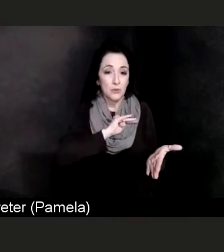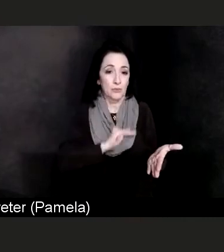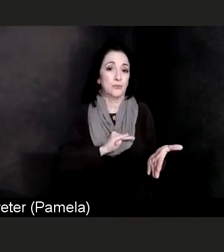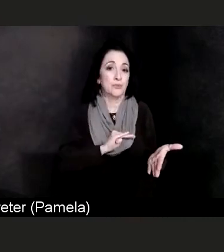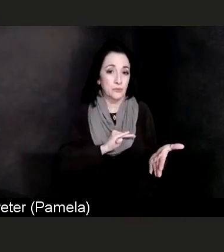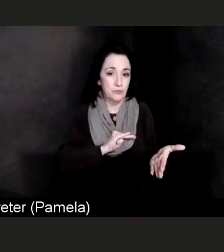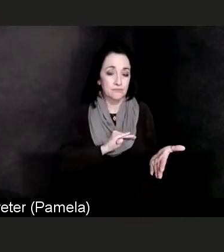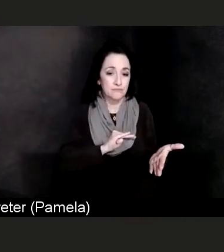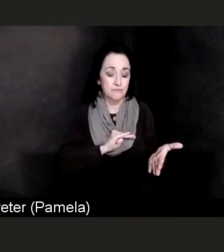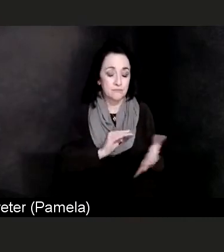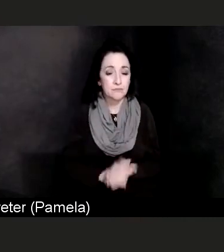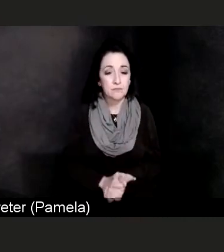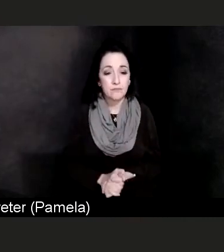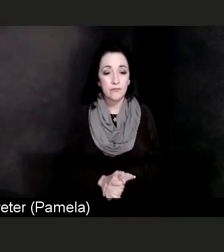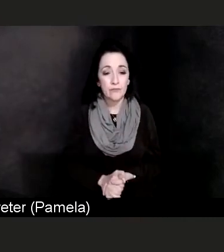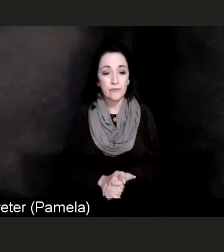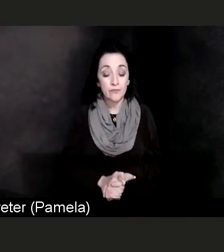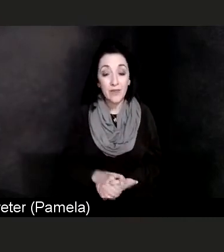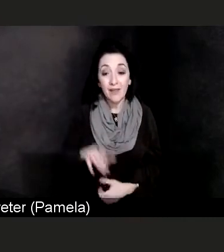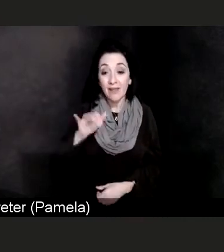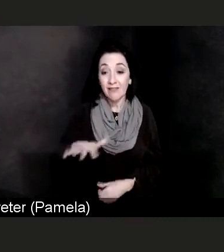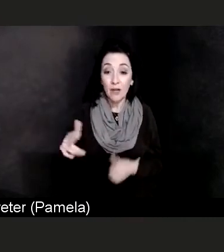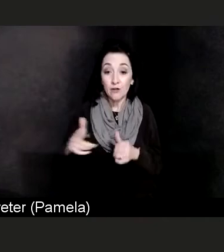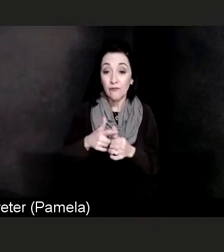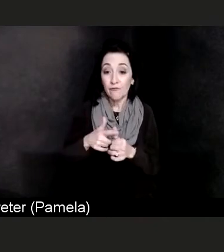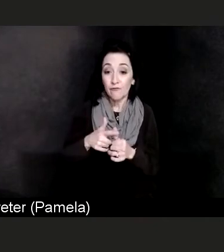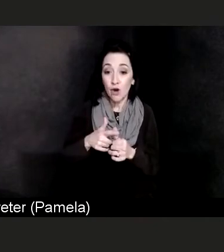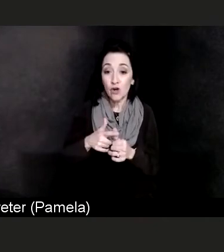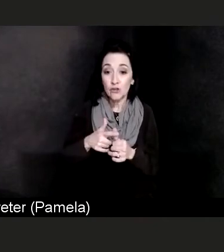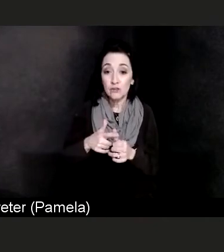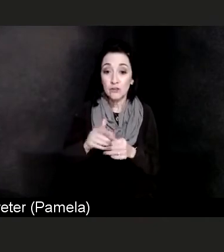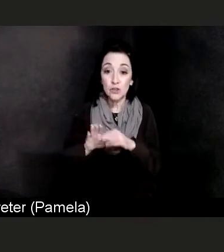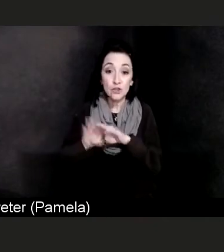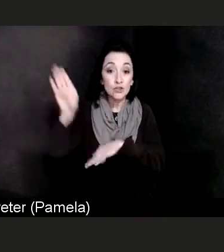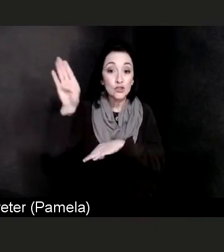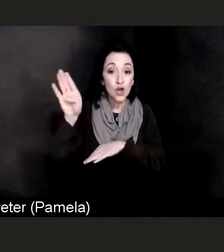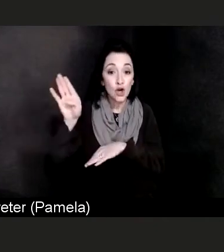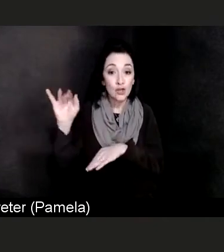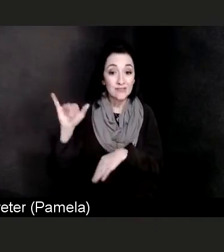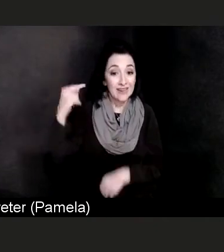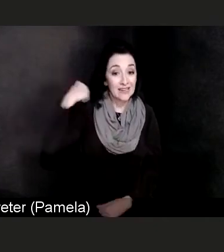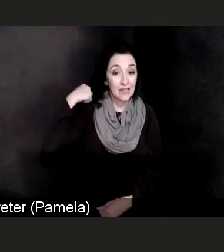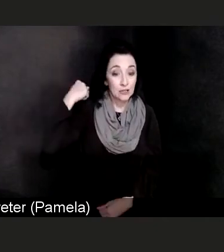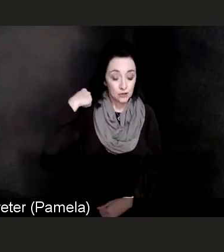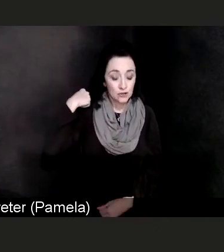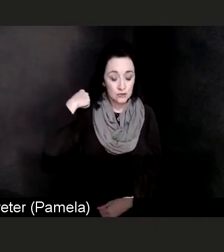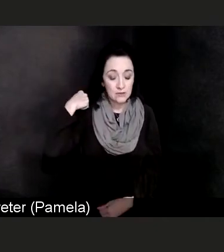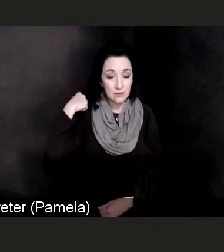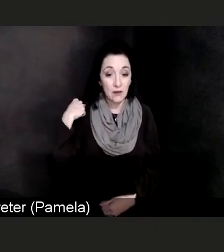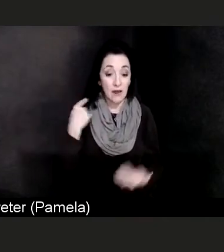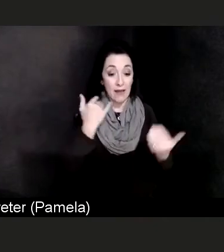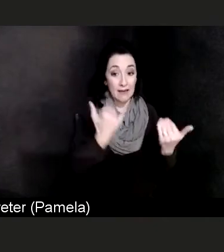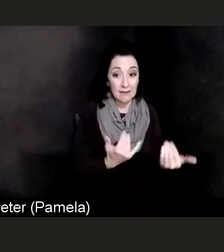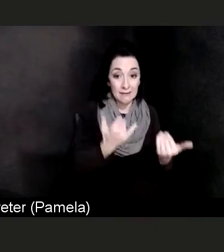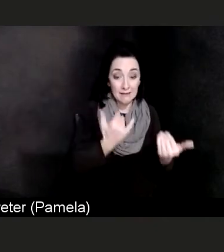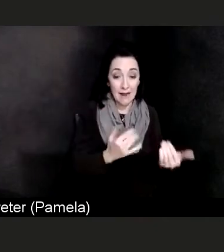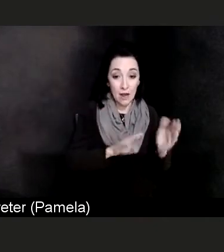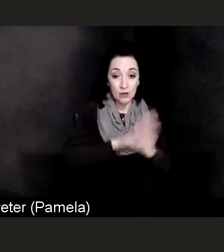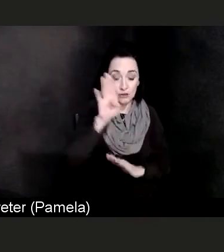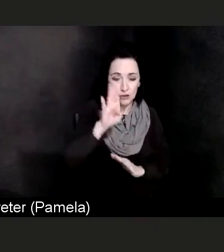that during the first surge, or the first peak, Sussex County seem to be hit harder than New Castle and Kent County.